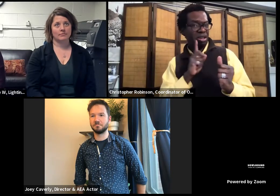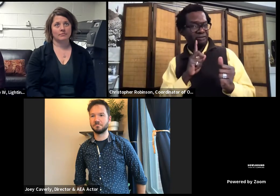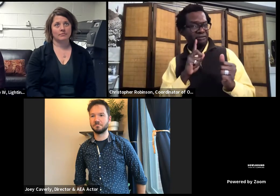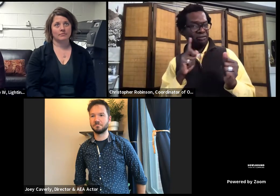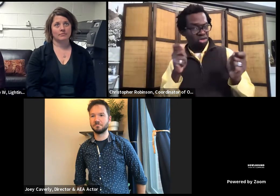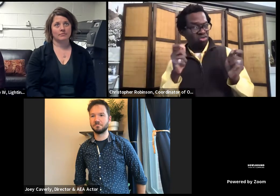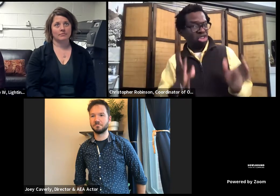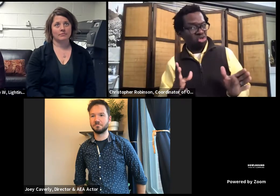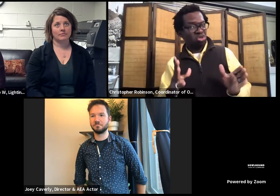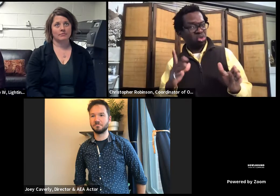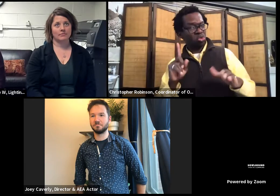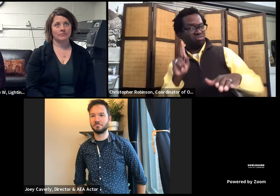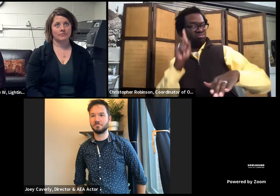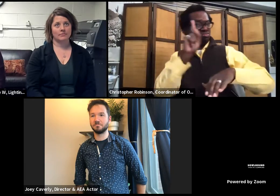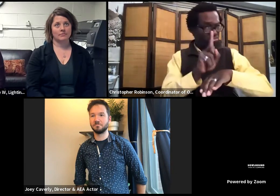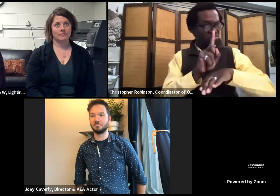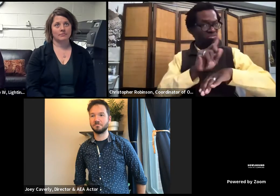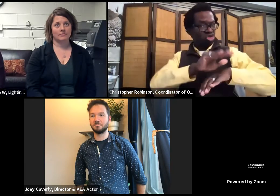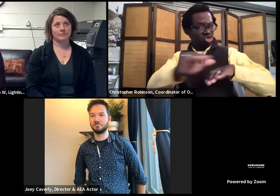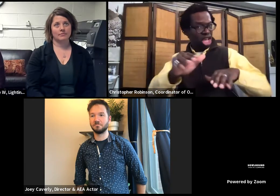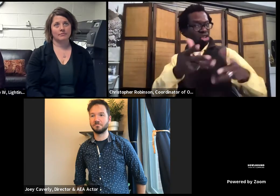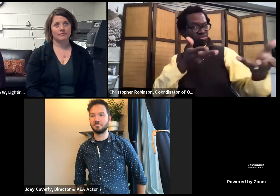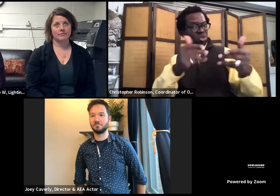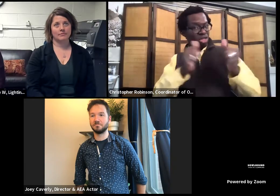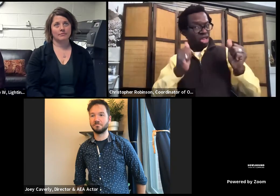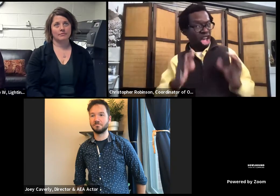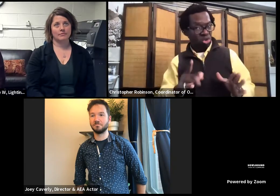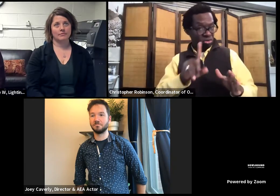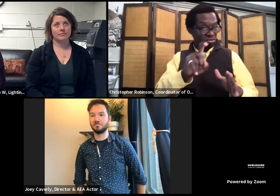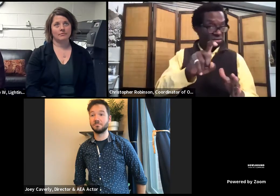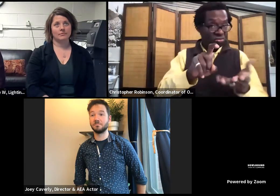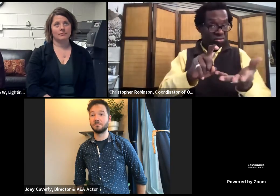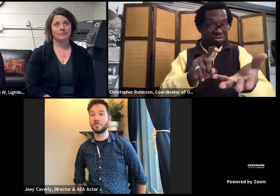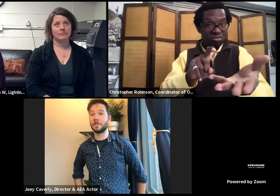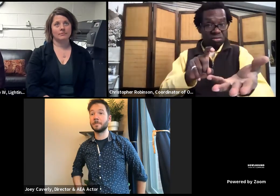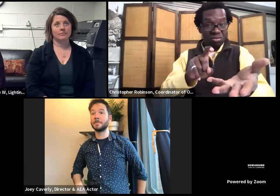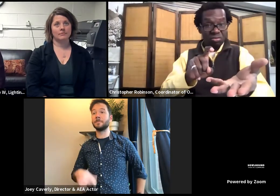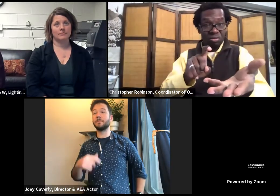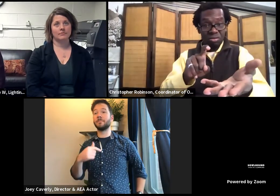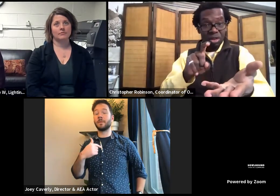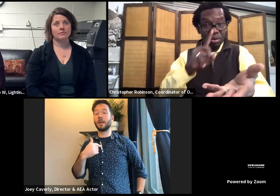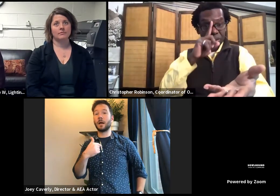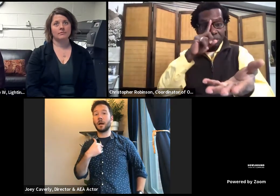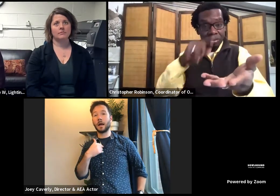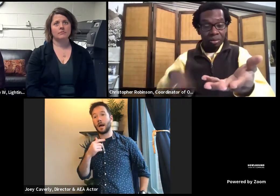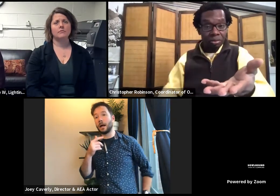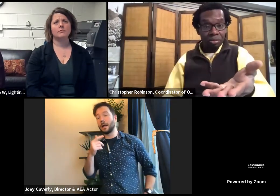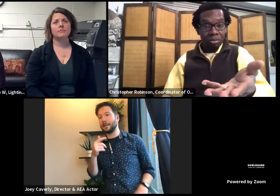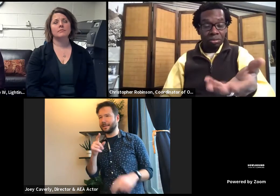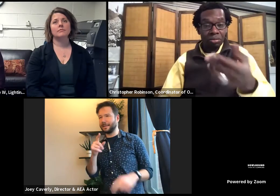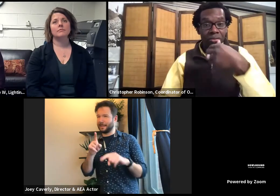So there's a different approach with deaf directors and what's more common, except they'll be on stage with the actors. Would you say that's a fair assessment?